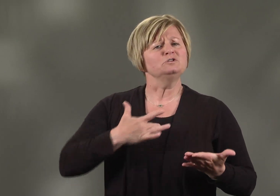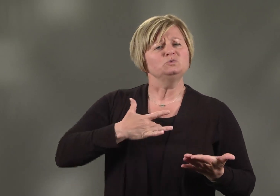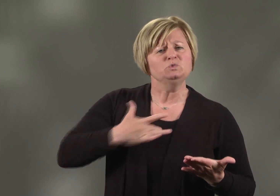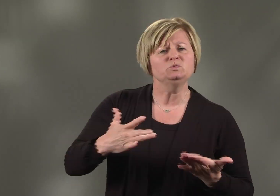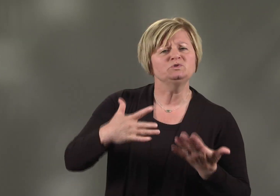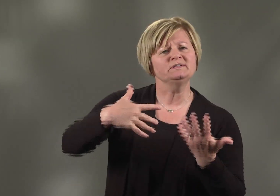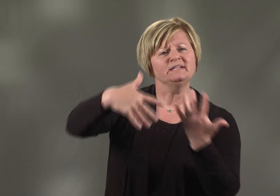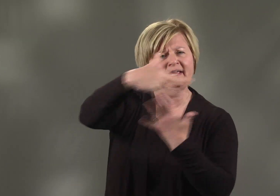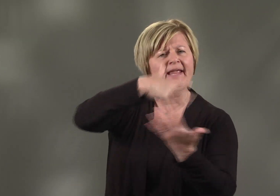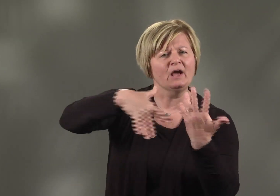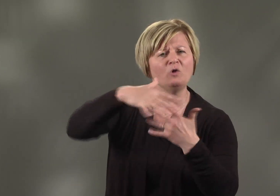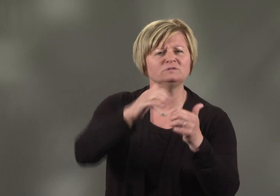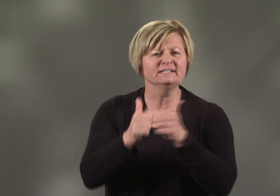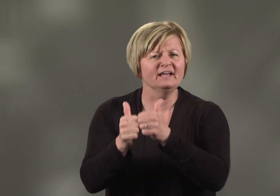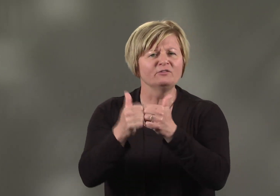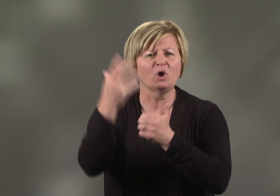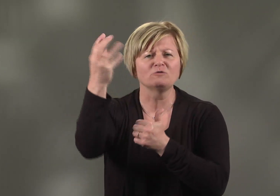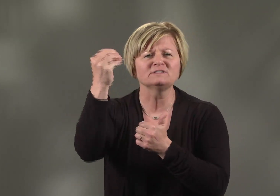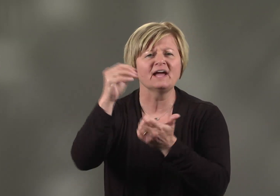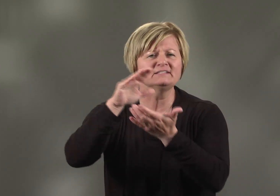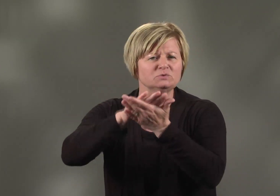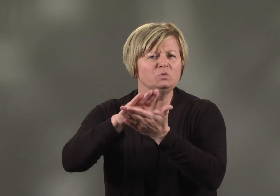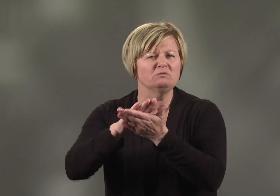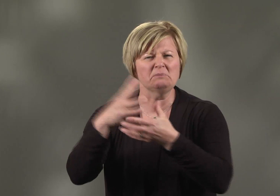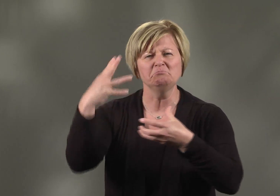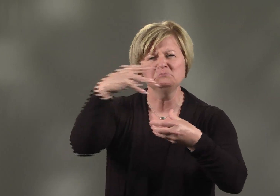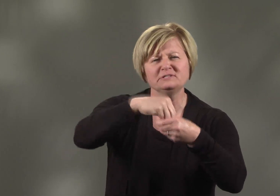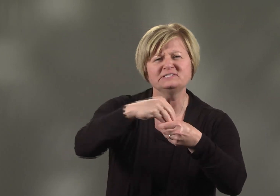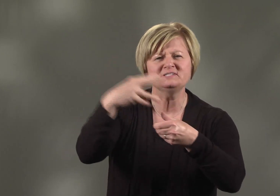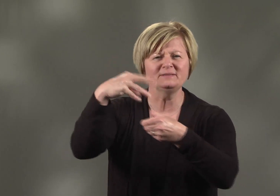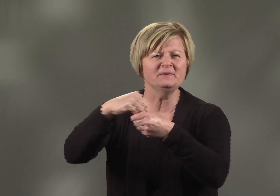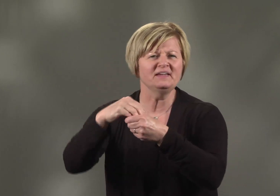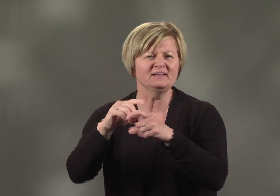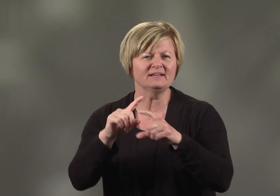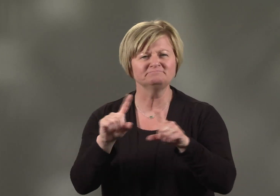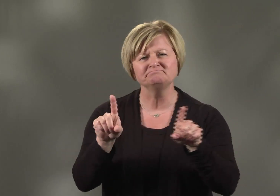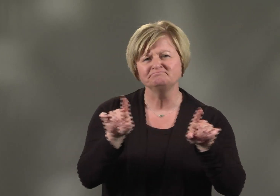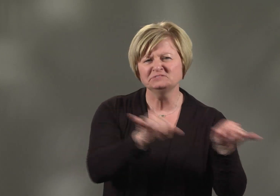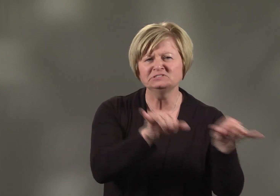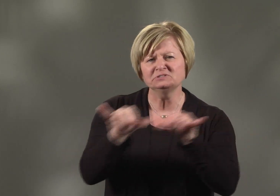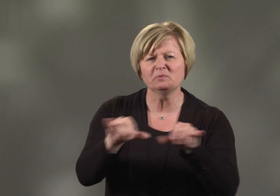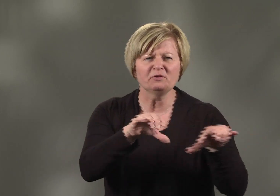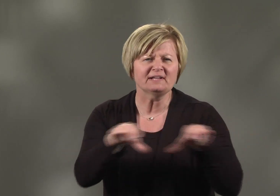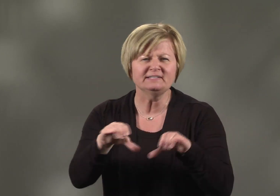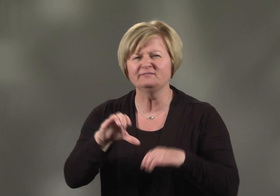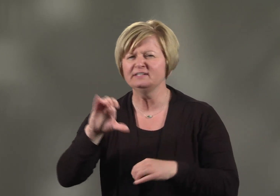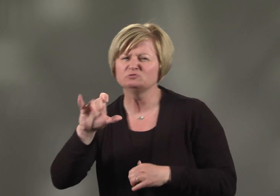Students usually hang out together outside of school and participate in similar activities or clubs.